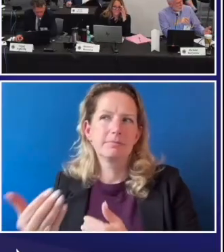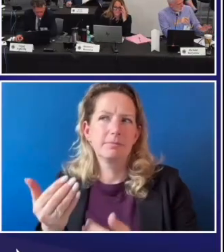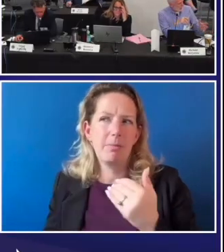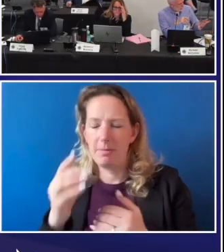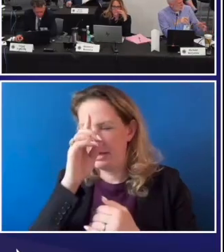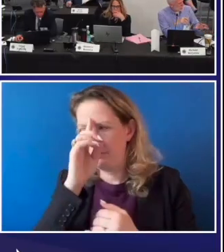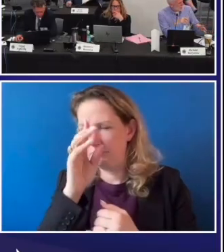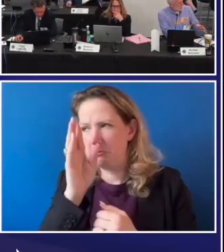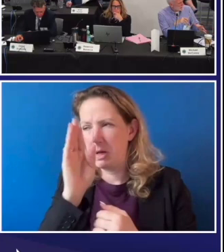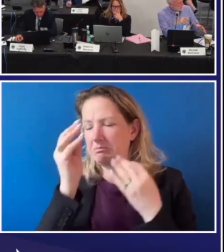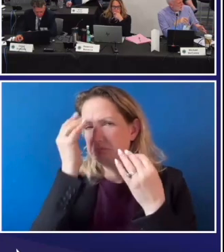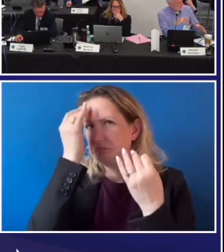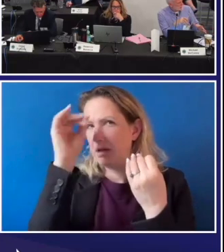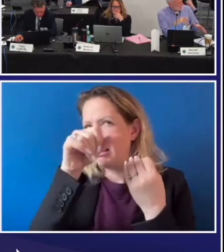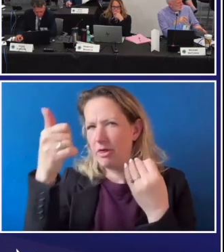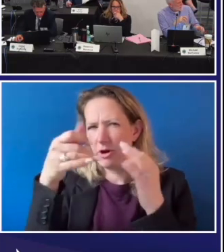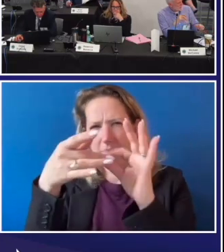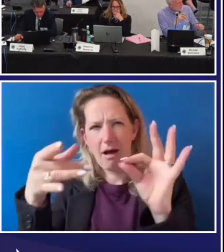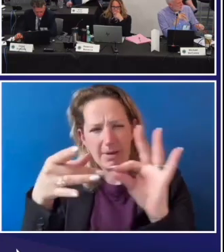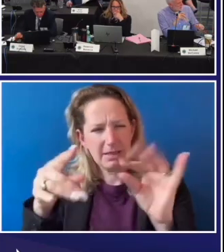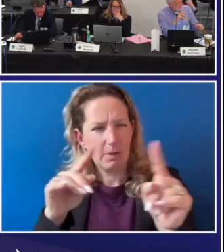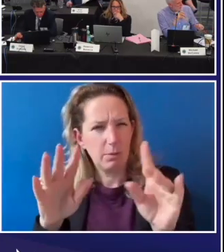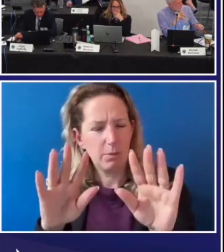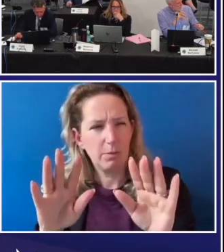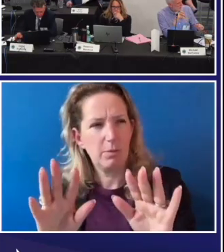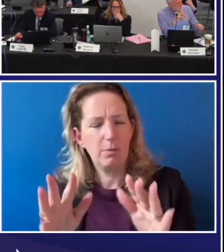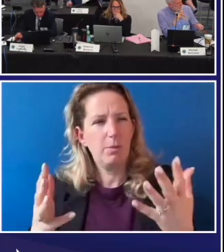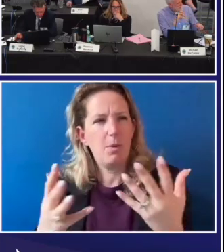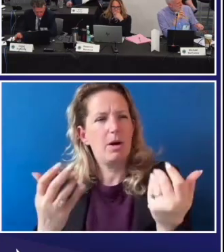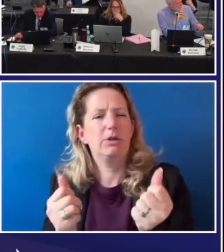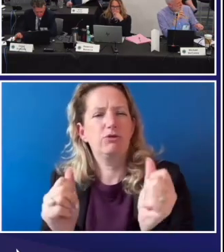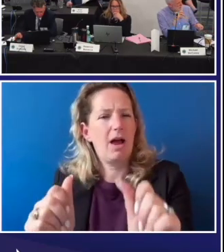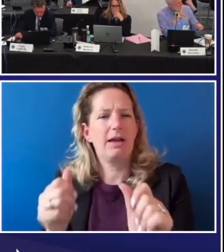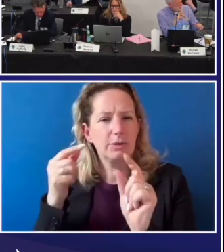but is that what we're trying to, to do here? It's, um, to try to address what